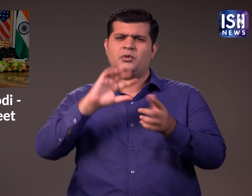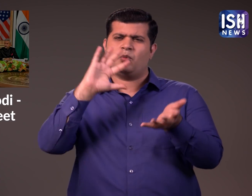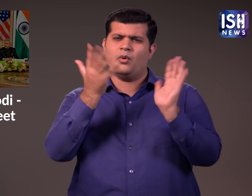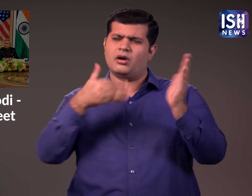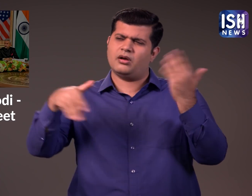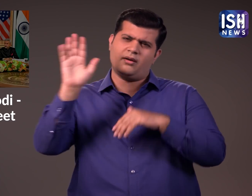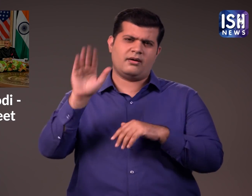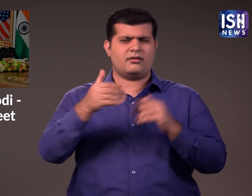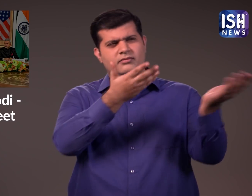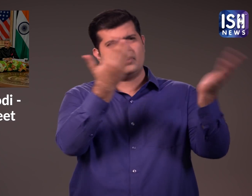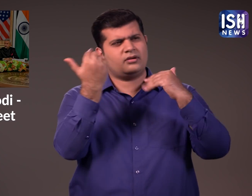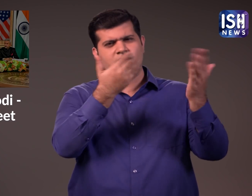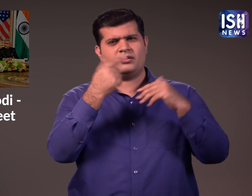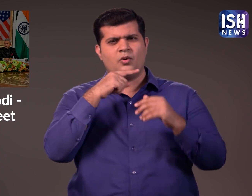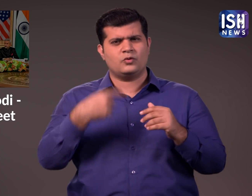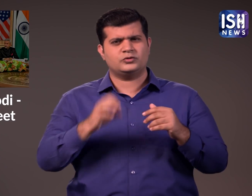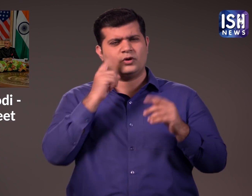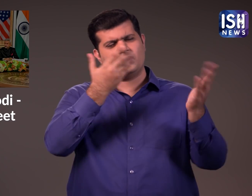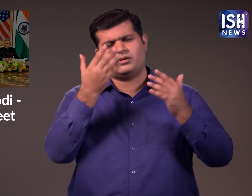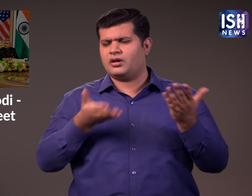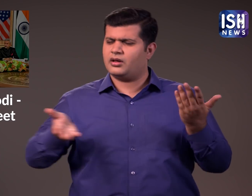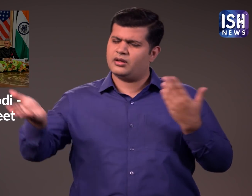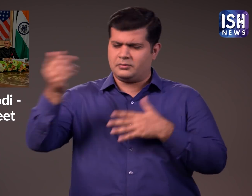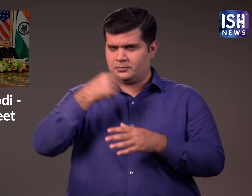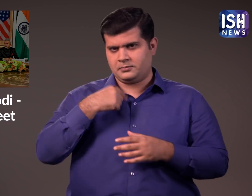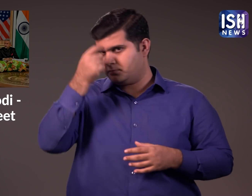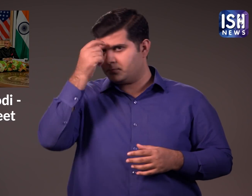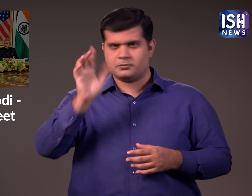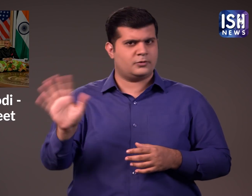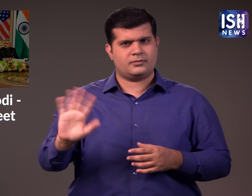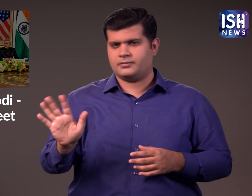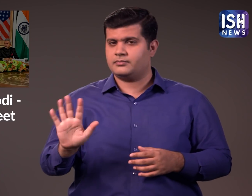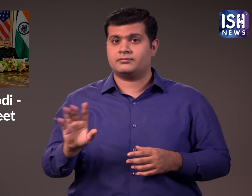Other countries too are doing the same and we have no problems.